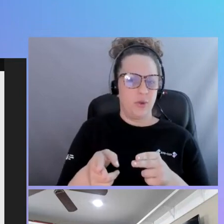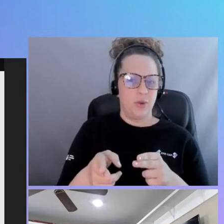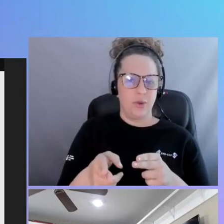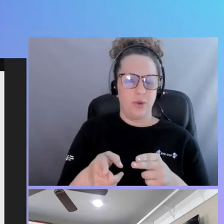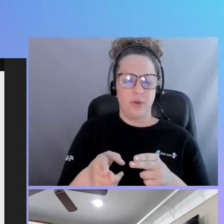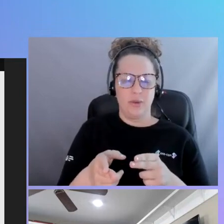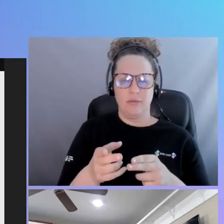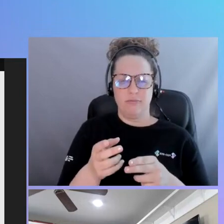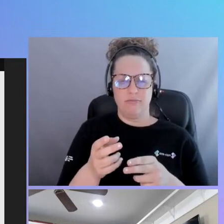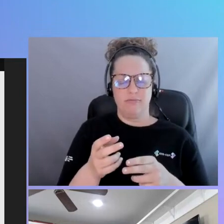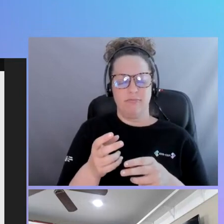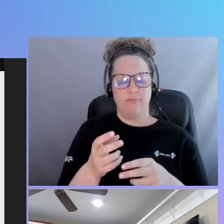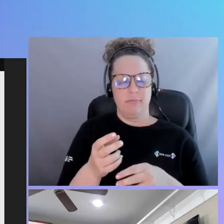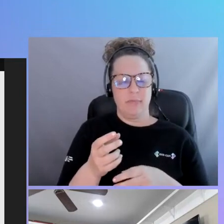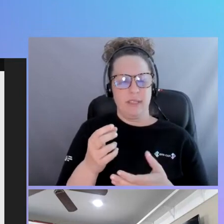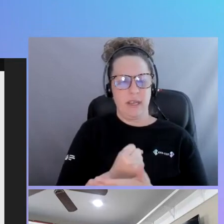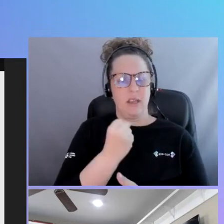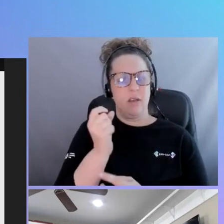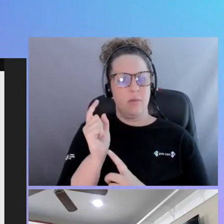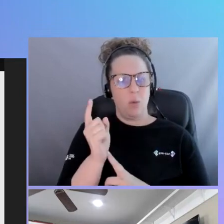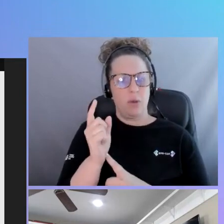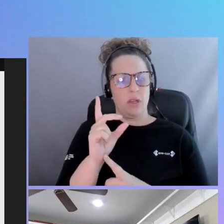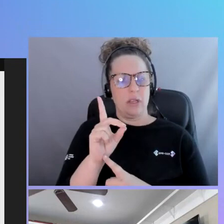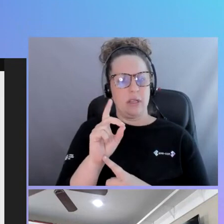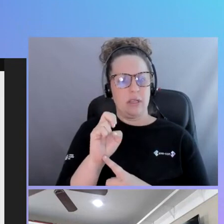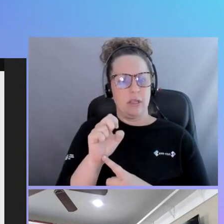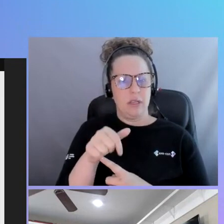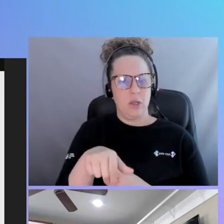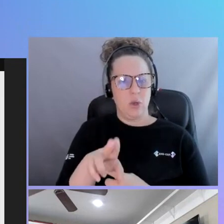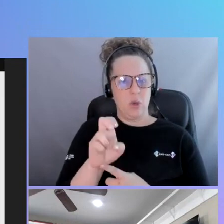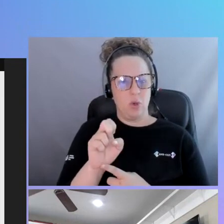here to say Deque. We're here for digital equality. And uh, I